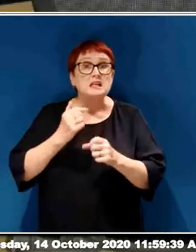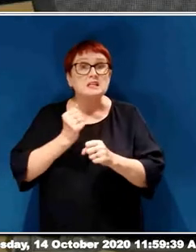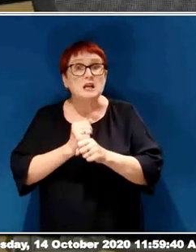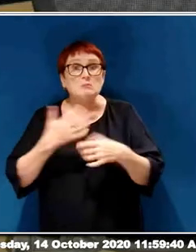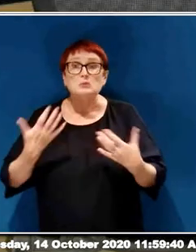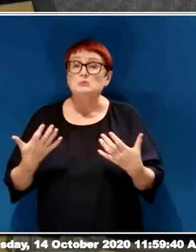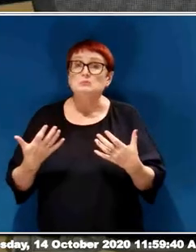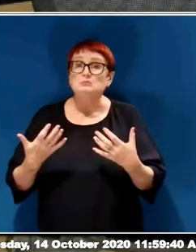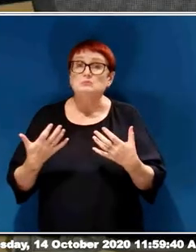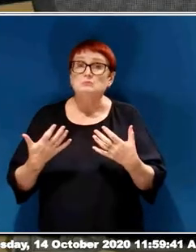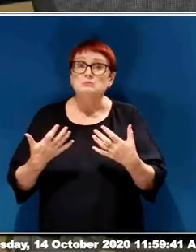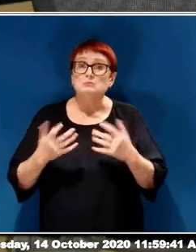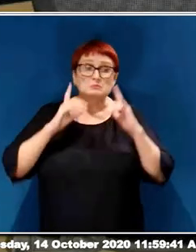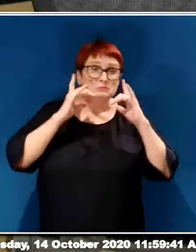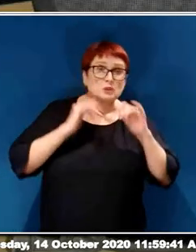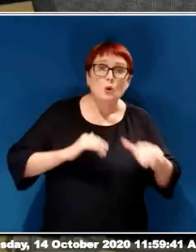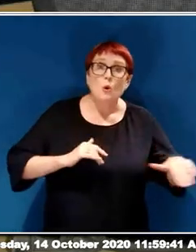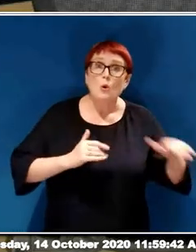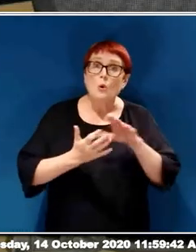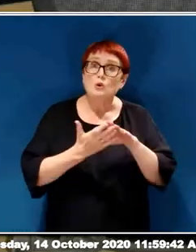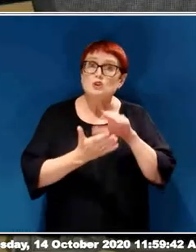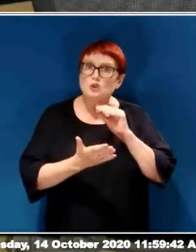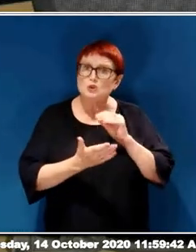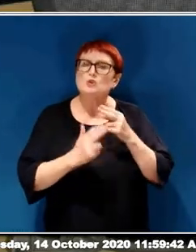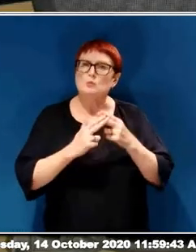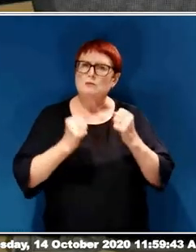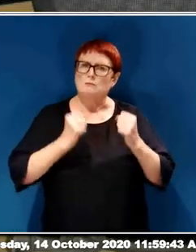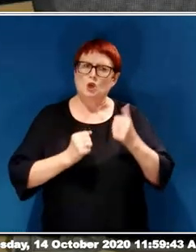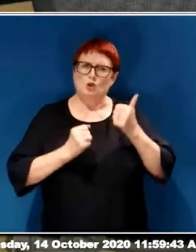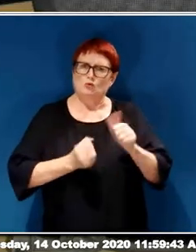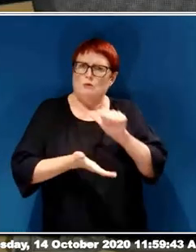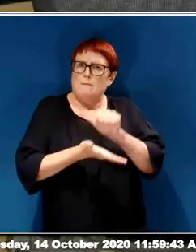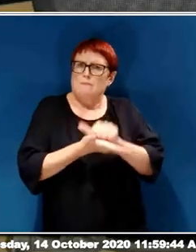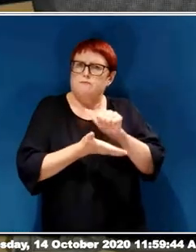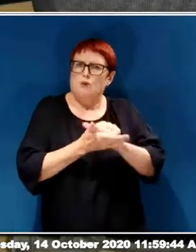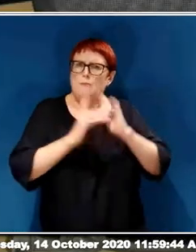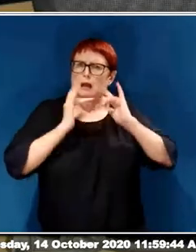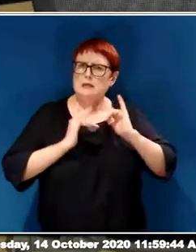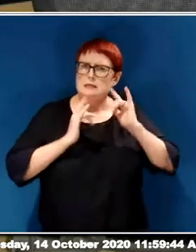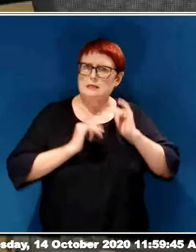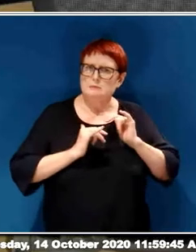assessments and using that data for timely identification of students who